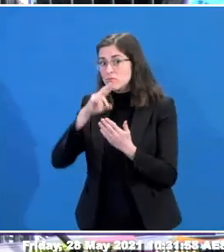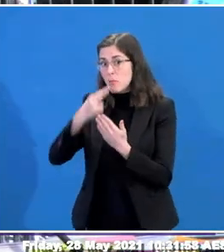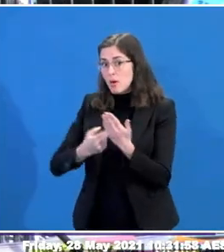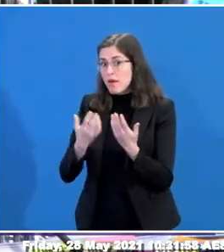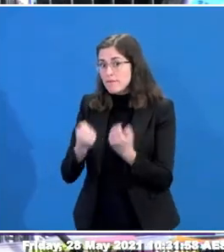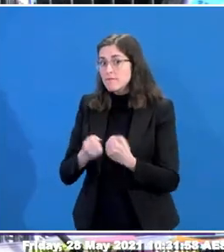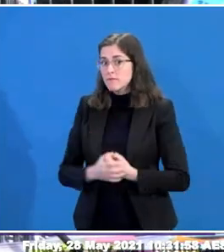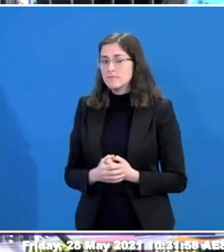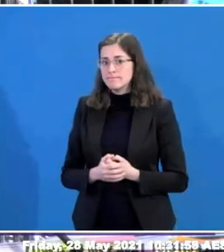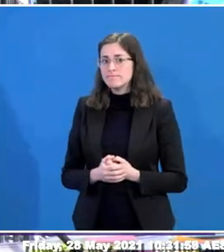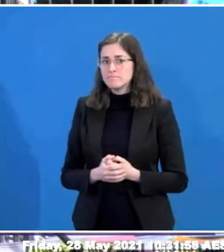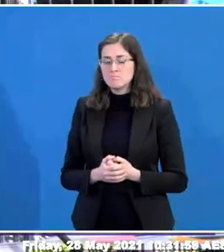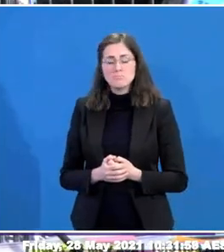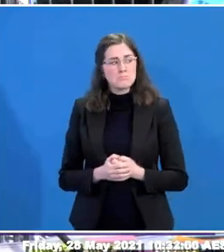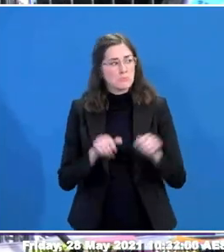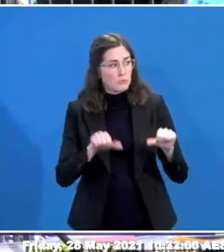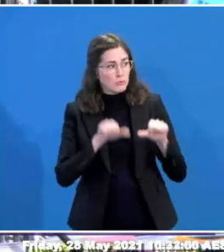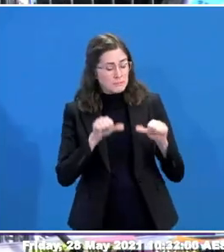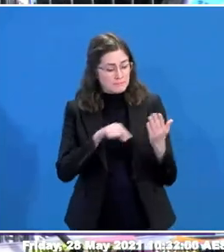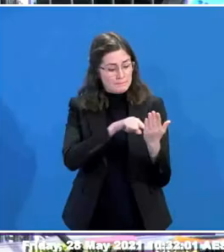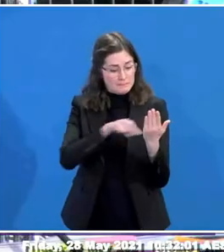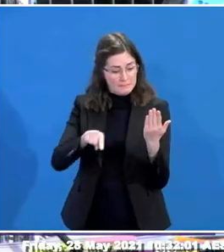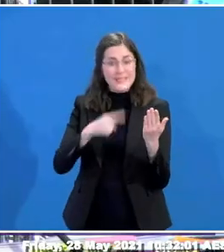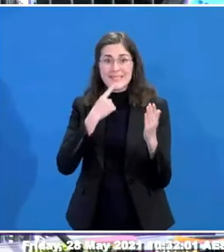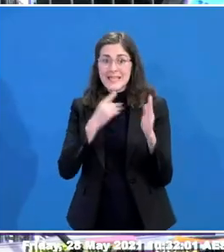There are some references to Melissa under the Restrictive Practices